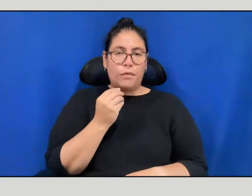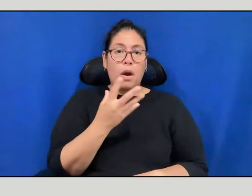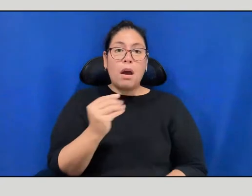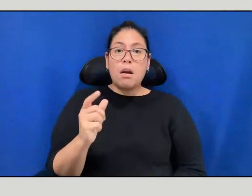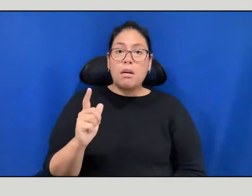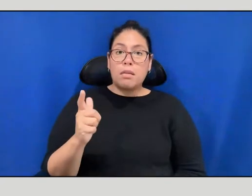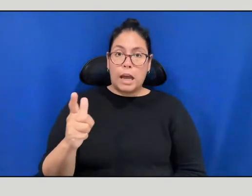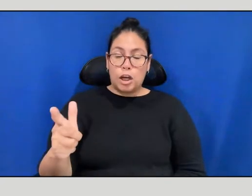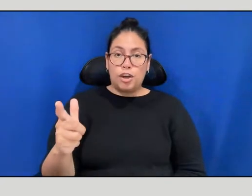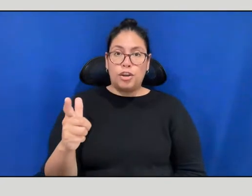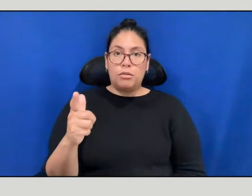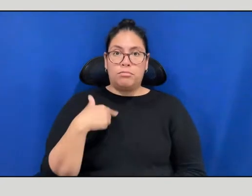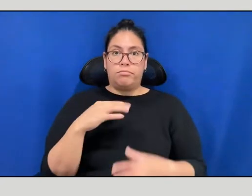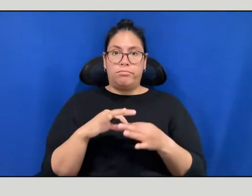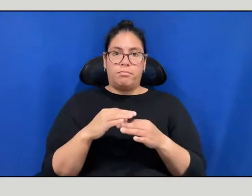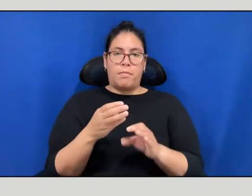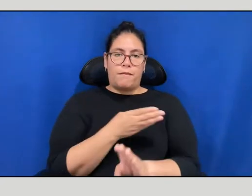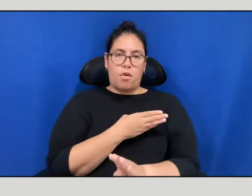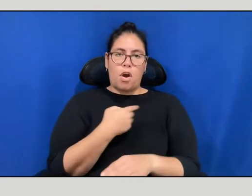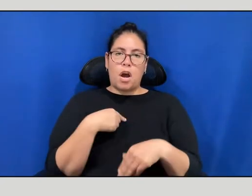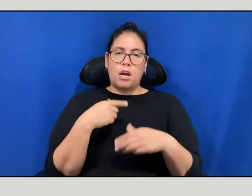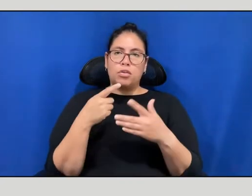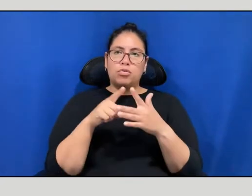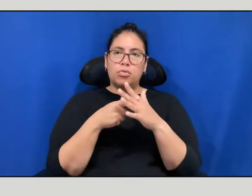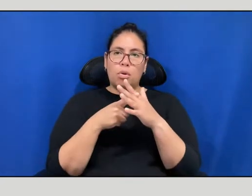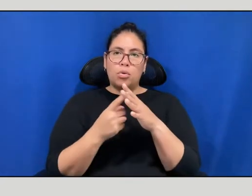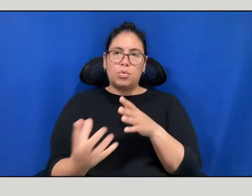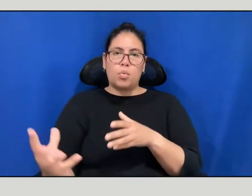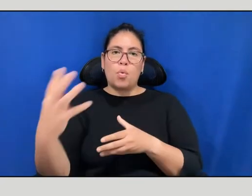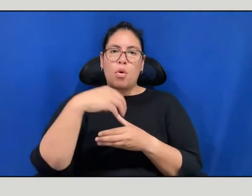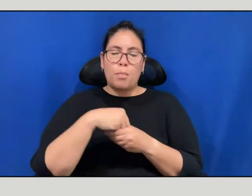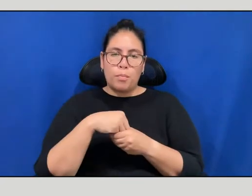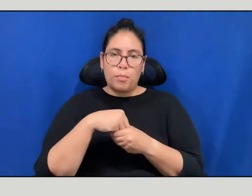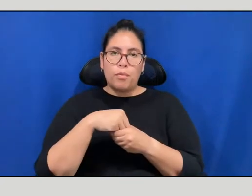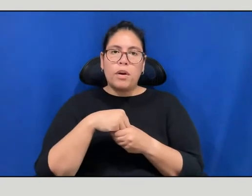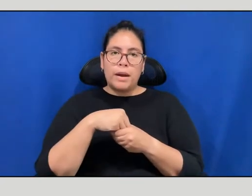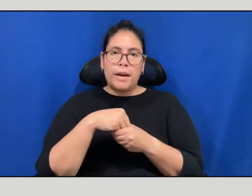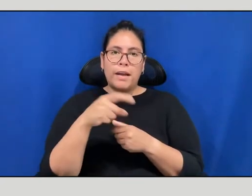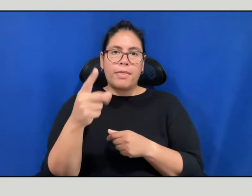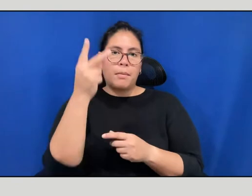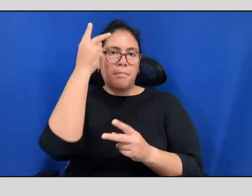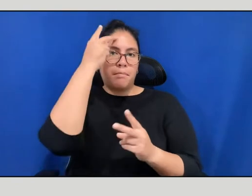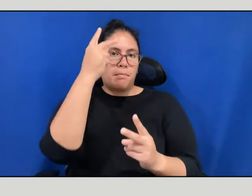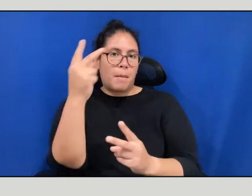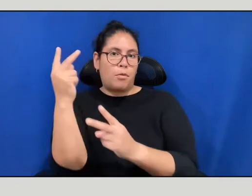I started to incorporate the memory of those activities in what I am doing right now.